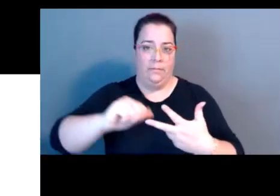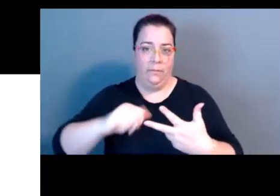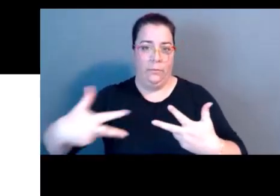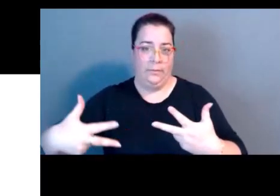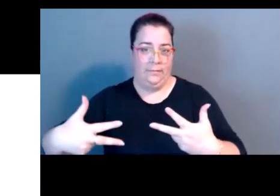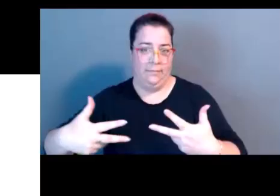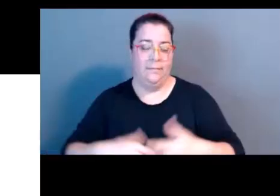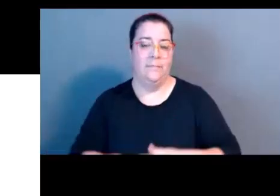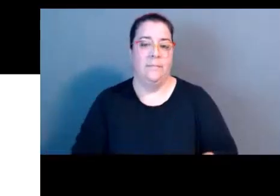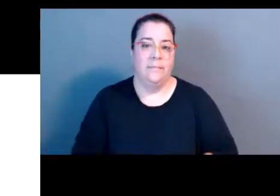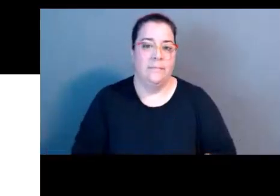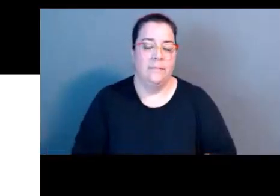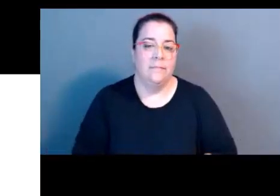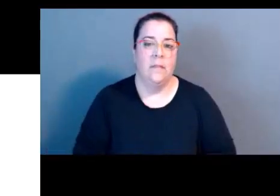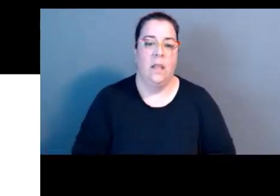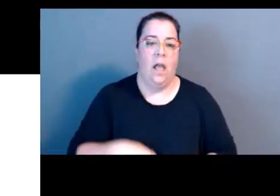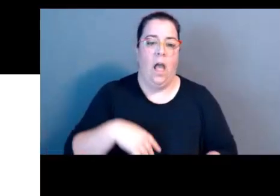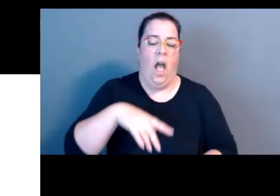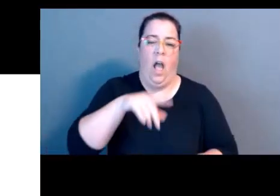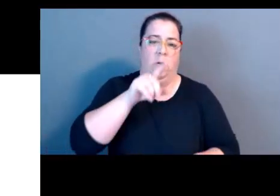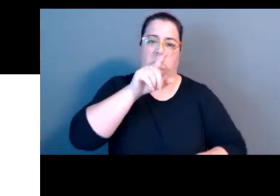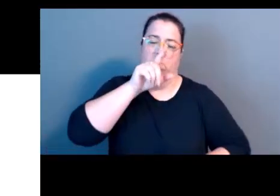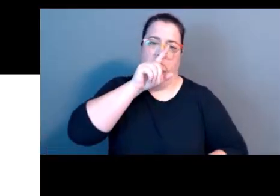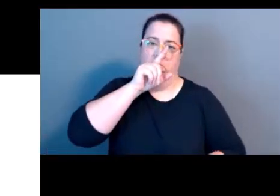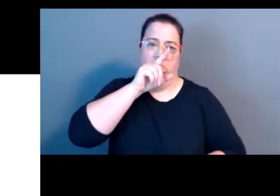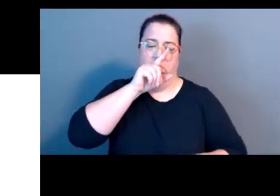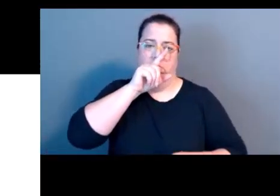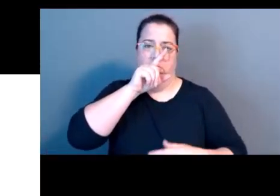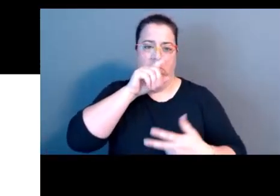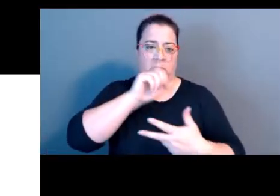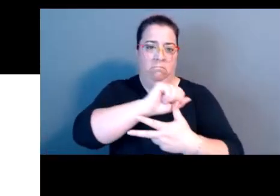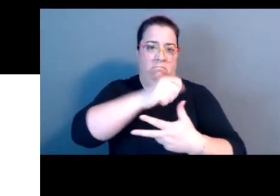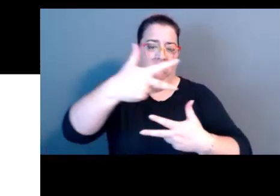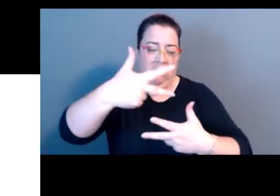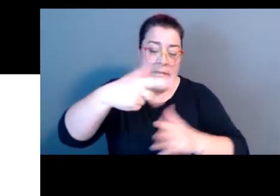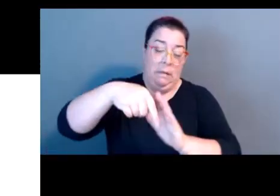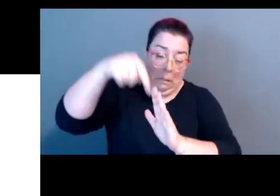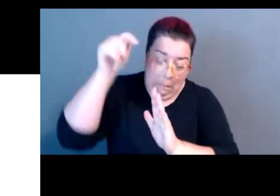I won't spend too much time on the sub-criteria and diving deep into